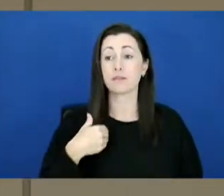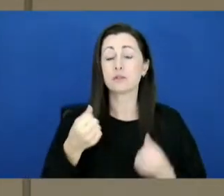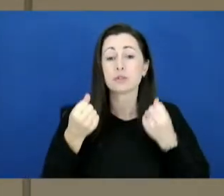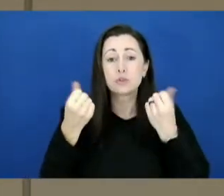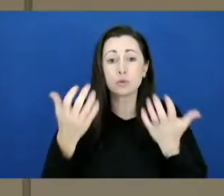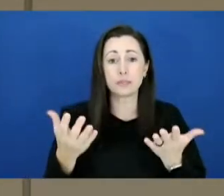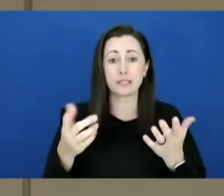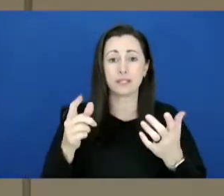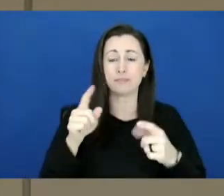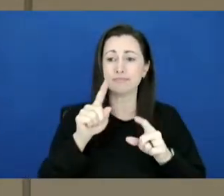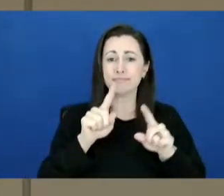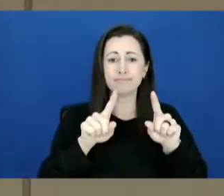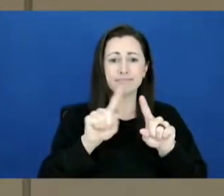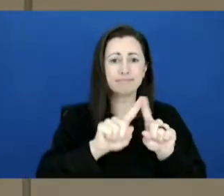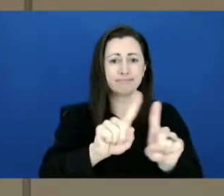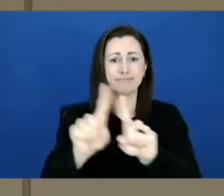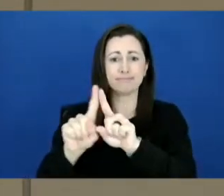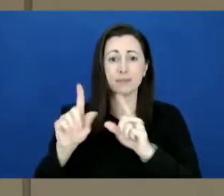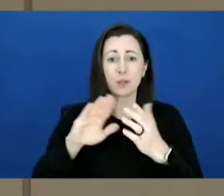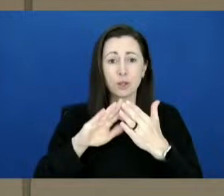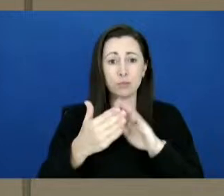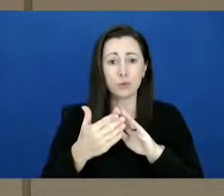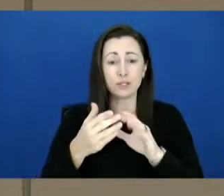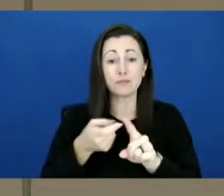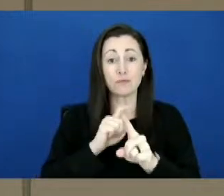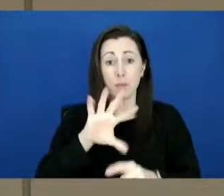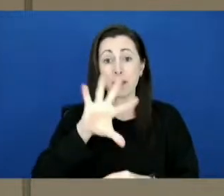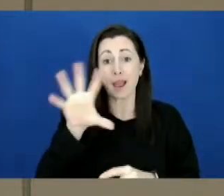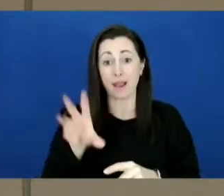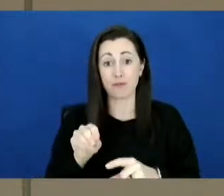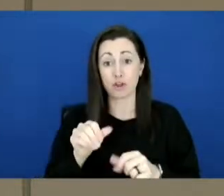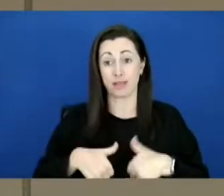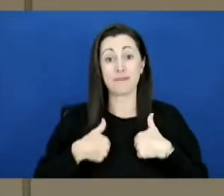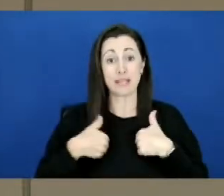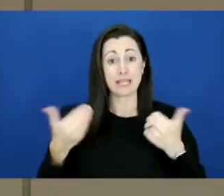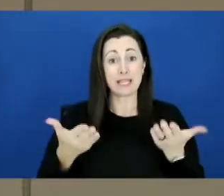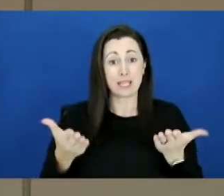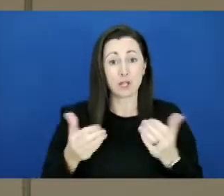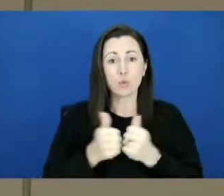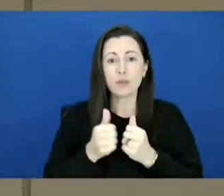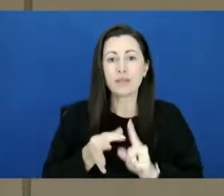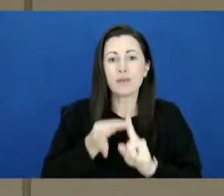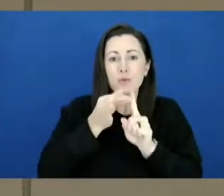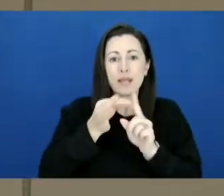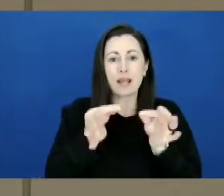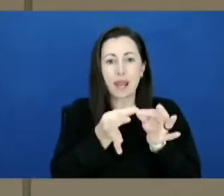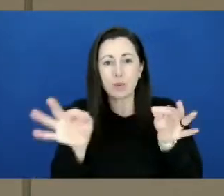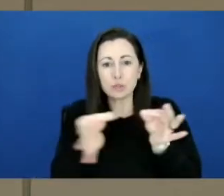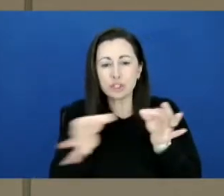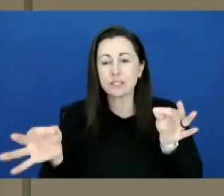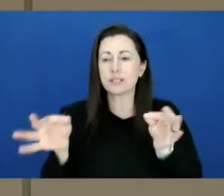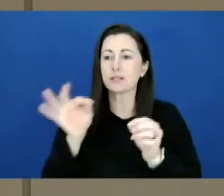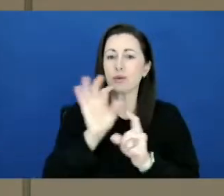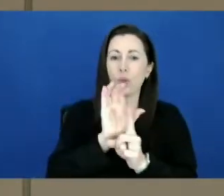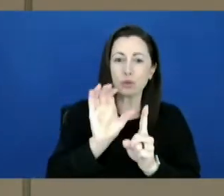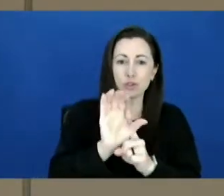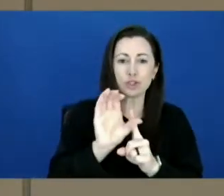MECKLENBURG COUNTY. BECAUSE WE DO HAVE SO MANY DIFFERENT COMMUNITIES FROM